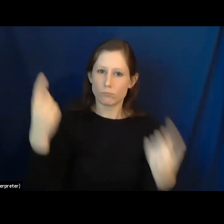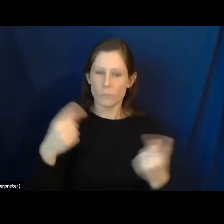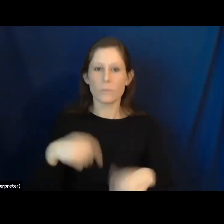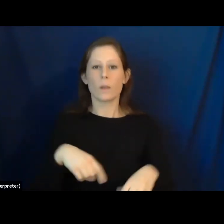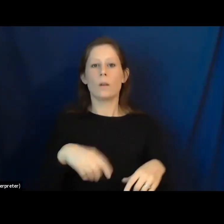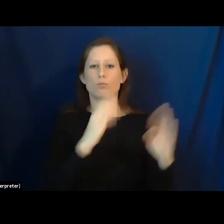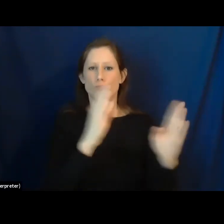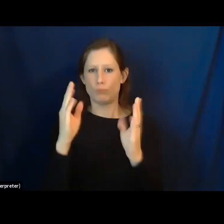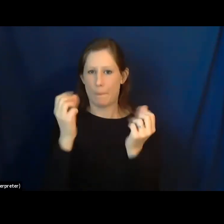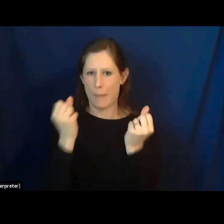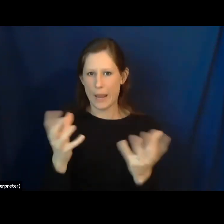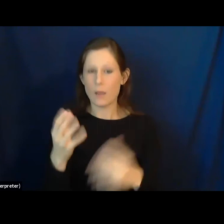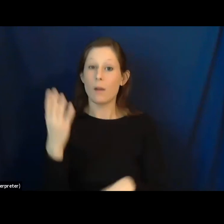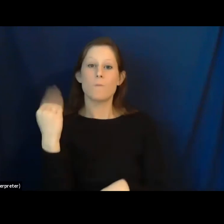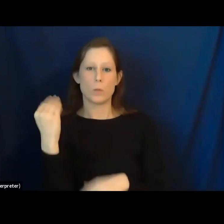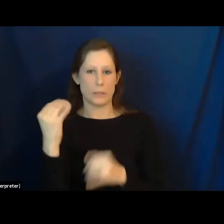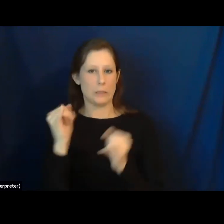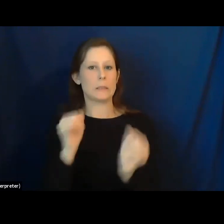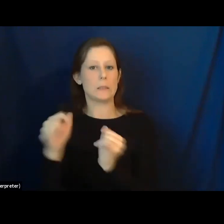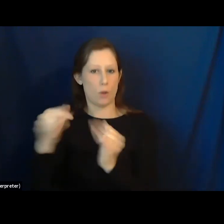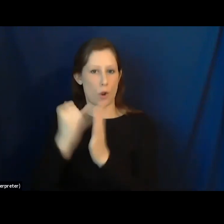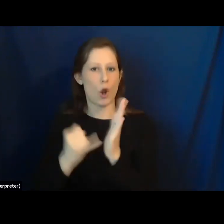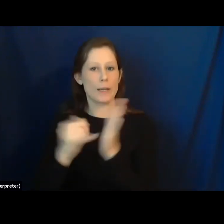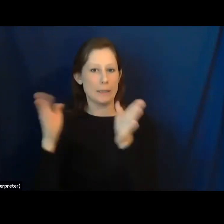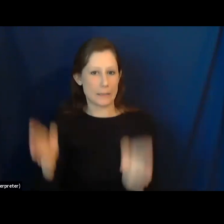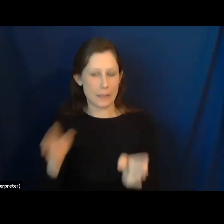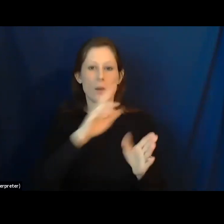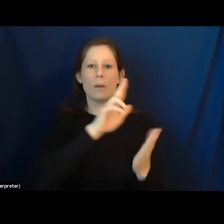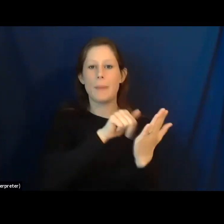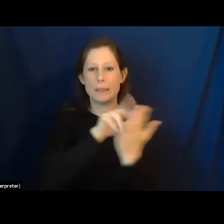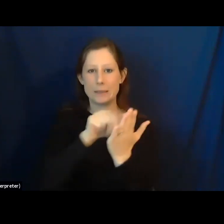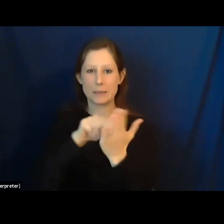artists who each painted these archways. And MindsEye did a beautiful job of describing